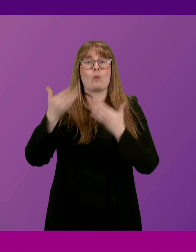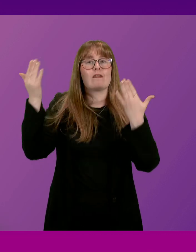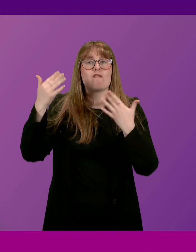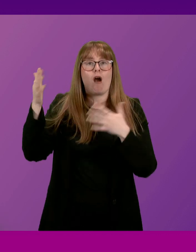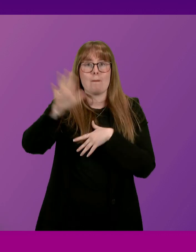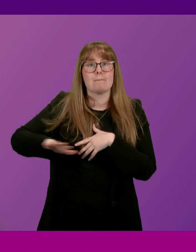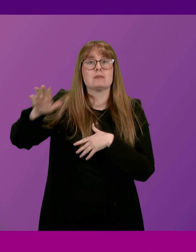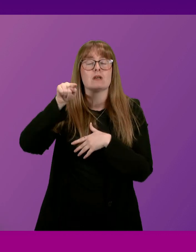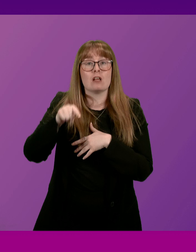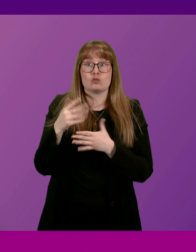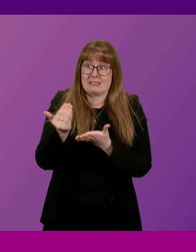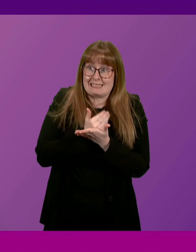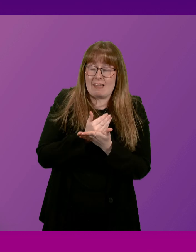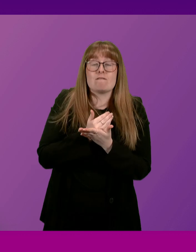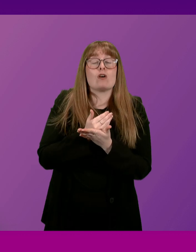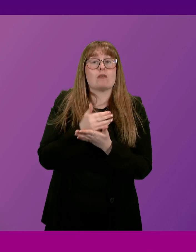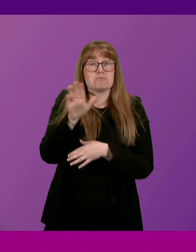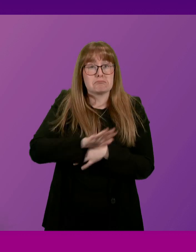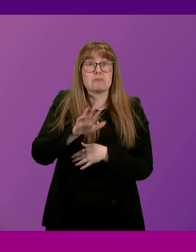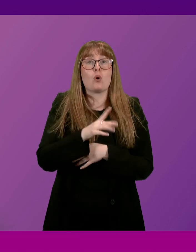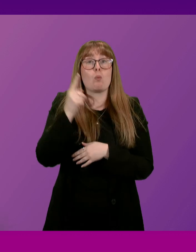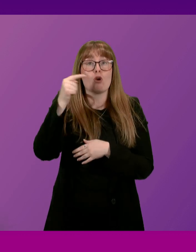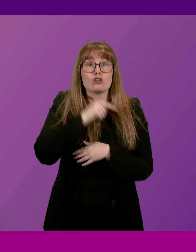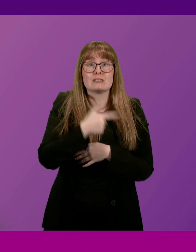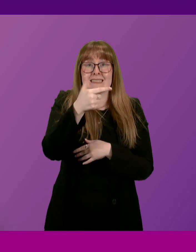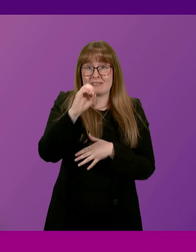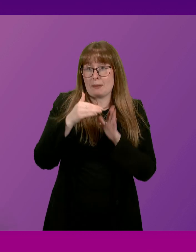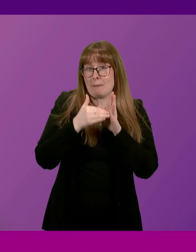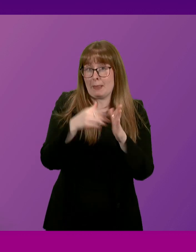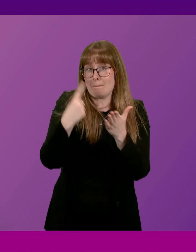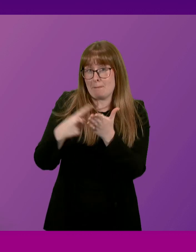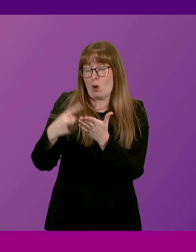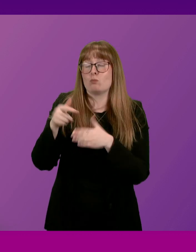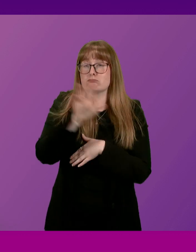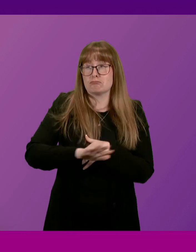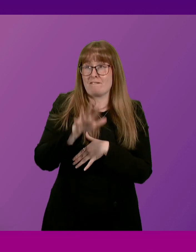estimated saving to consumers of £170 million over the next 15 years.